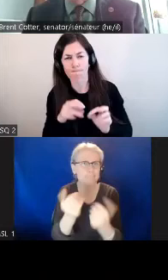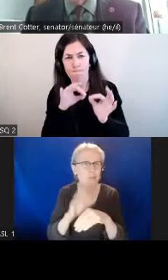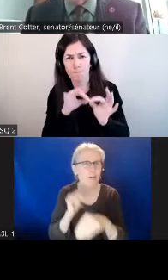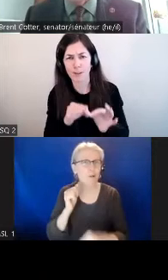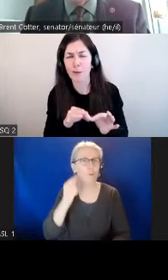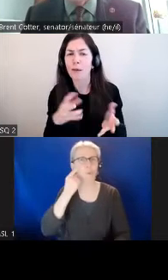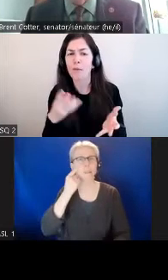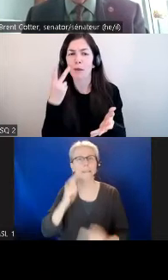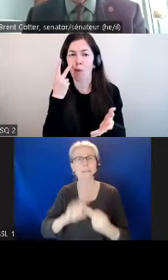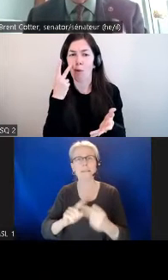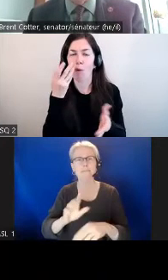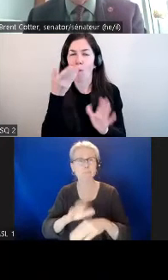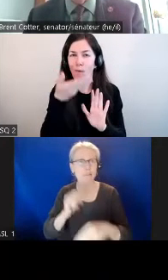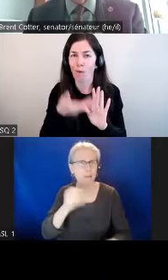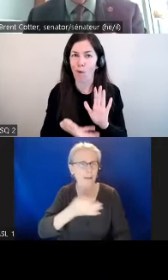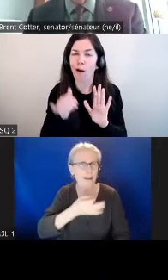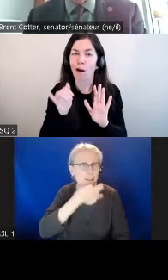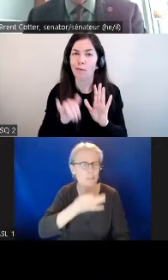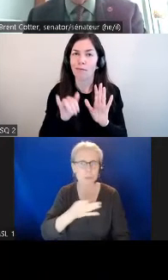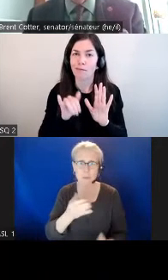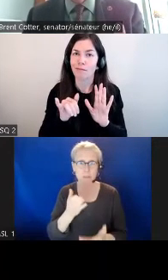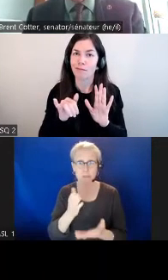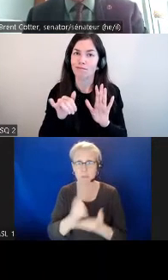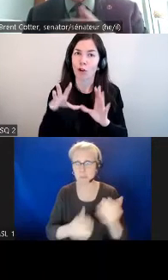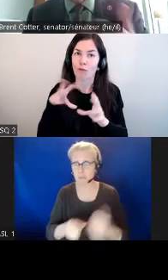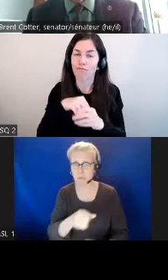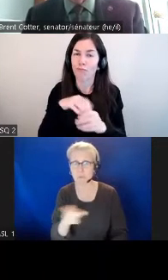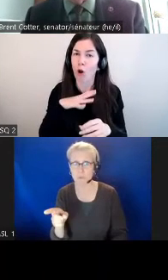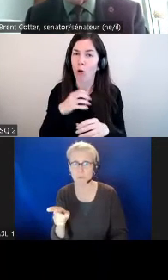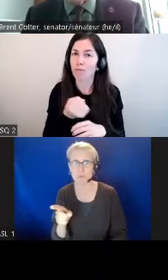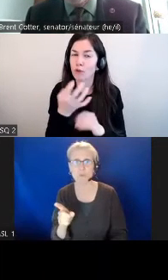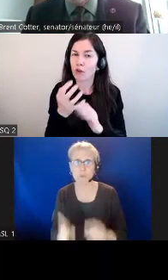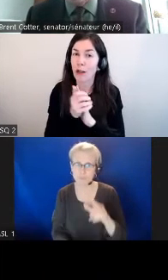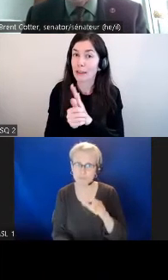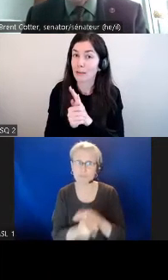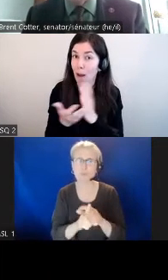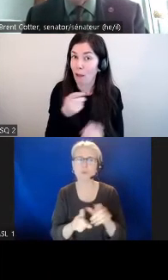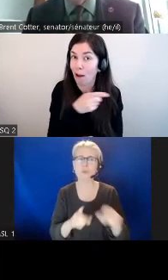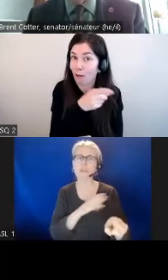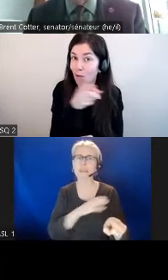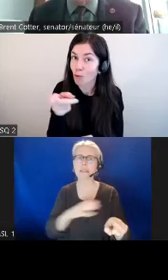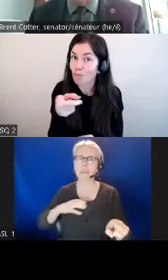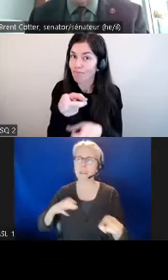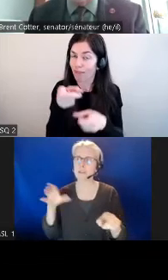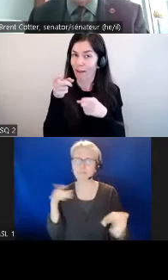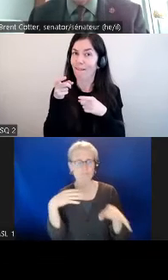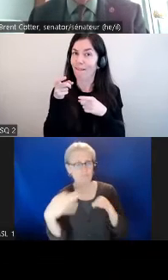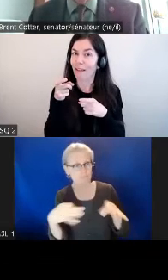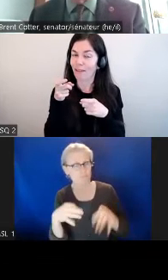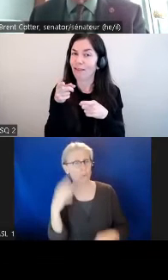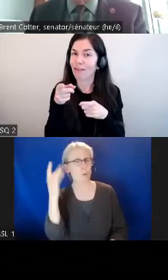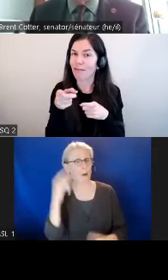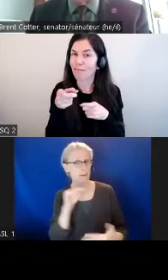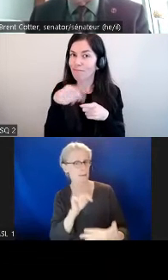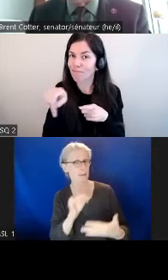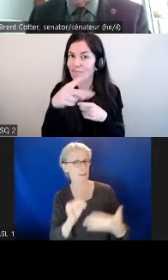LIKELY SOME OF YOU WOULD BE INVITED TO EXPLAIN THE PERSPECTIVE ON THE BILL. SOMETIMES SHORT